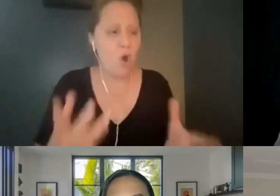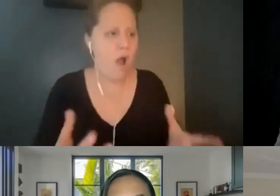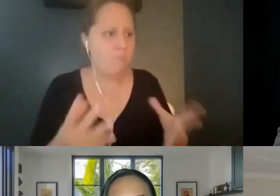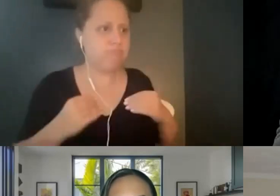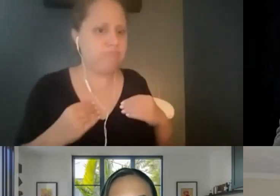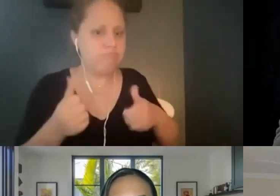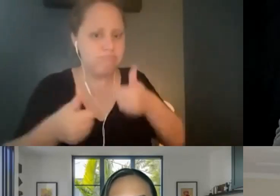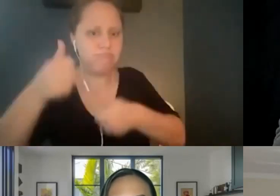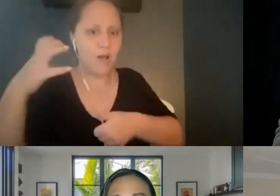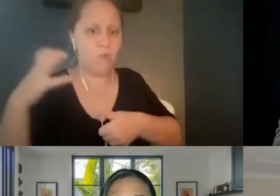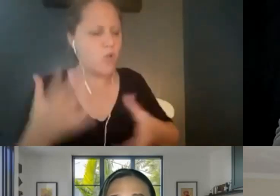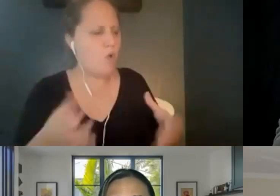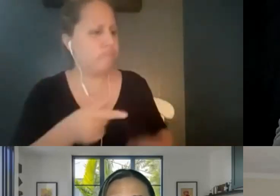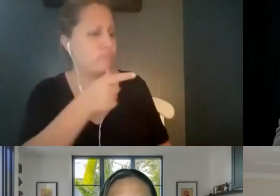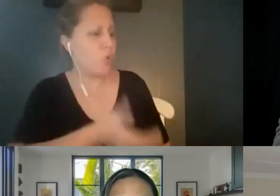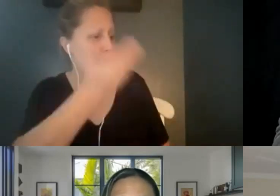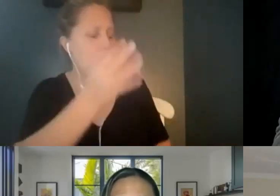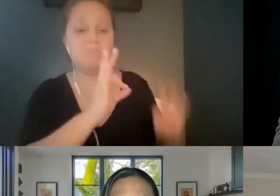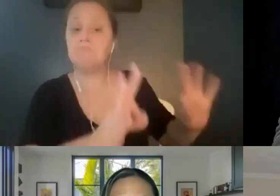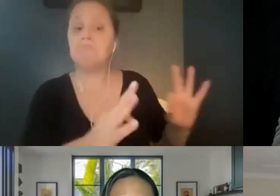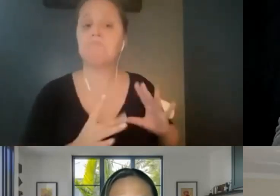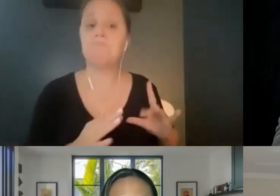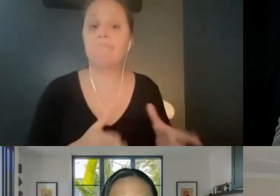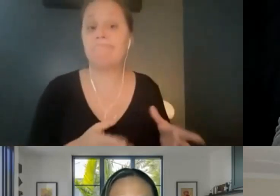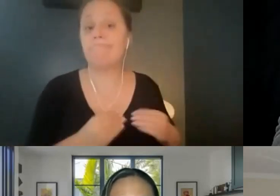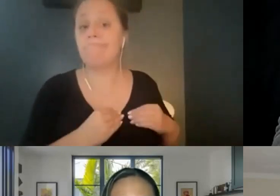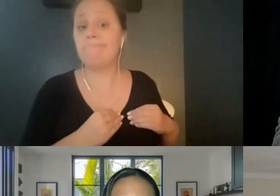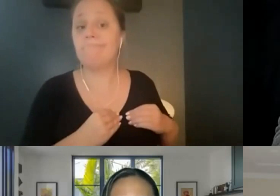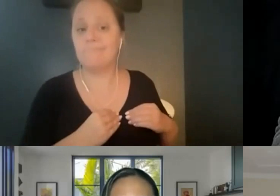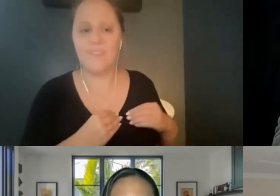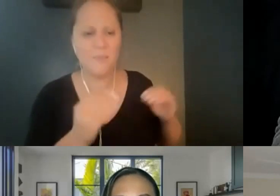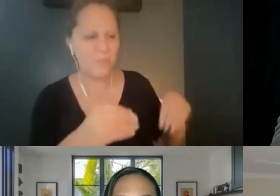accept me for who I was and give me those career paths, I don't